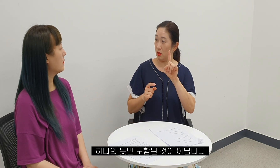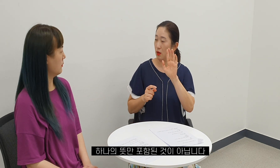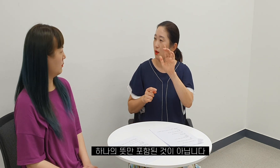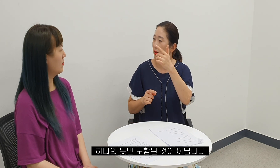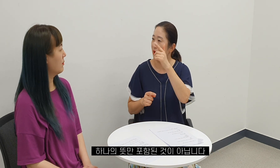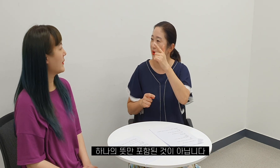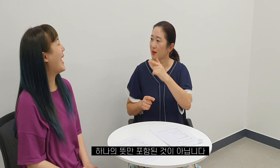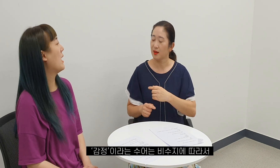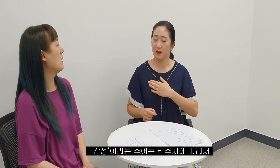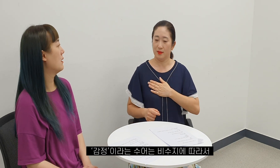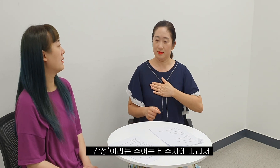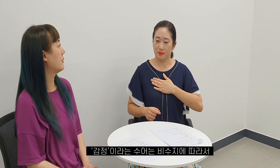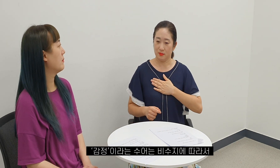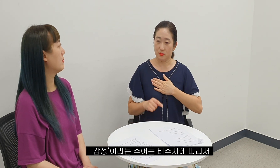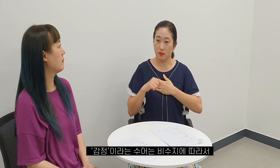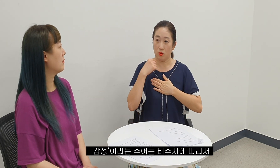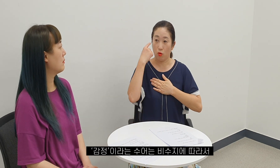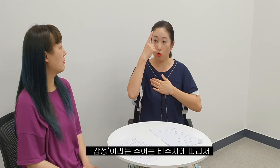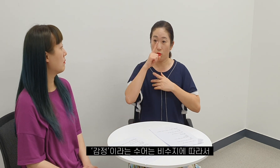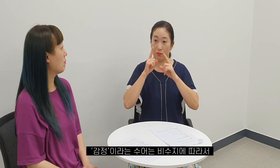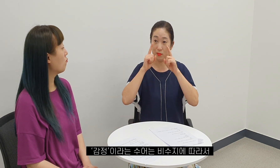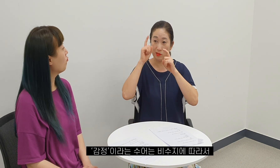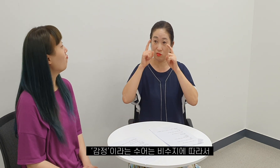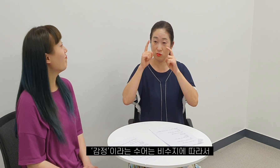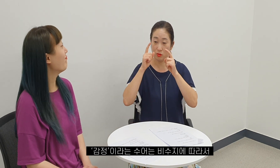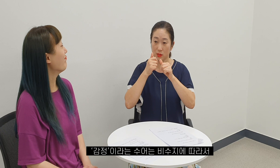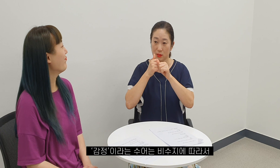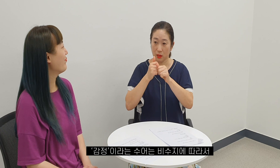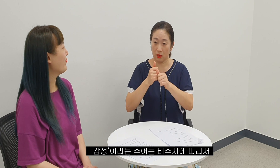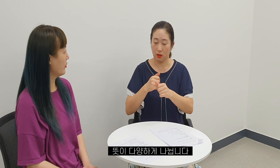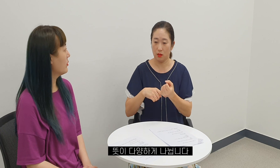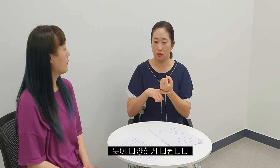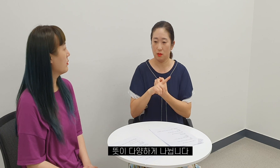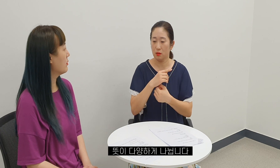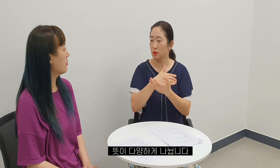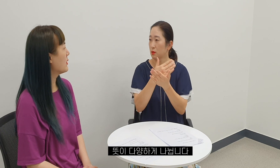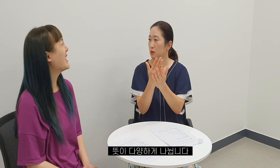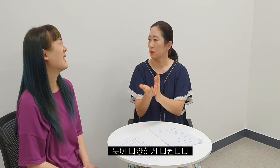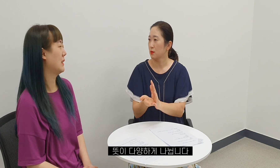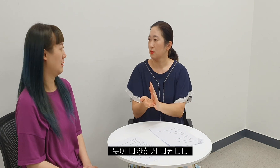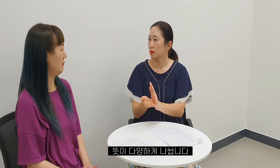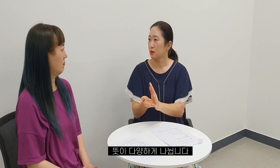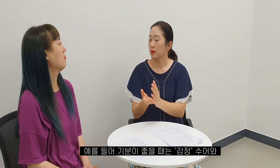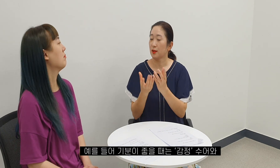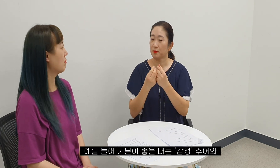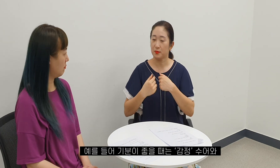it does not contain only one meaning. The sign language ‘emotion’ has various meanings depending on the Bisuji.